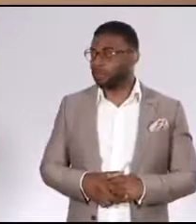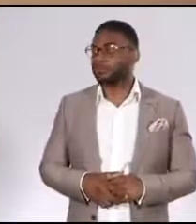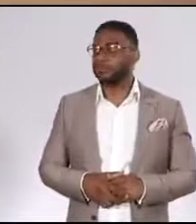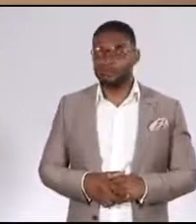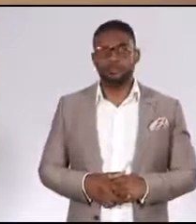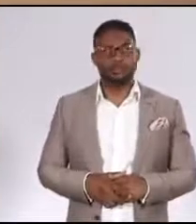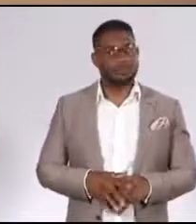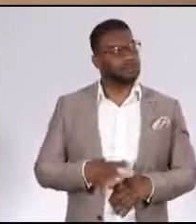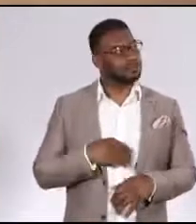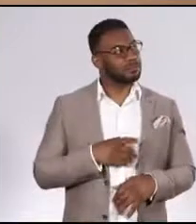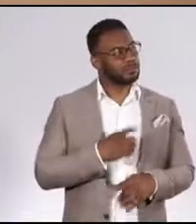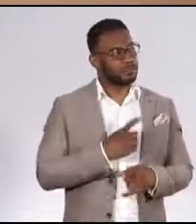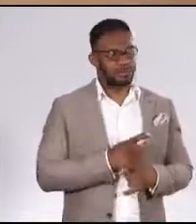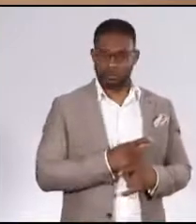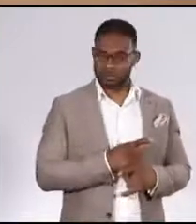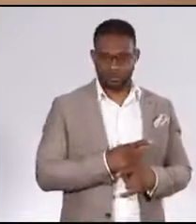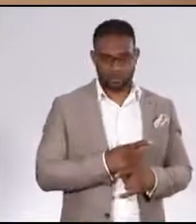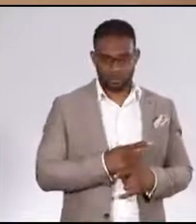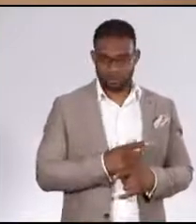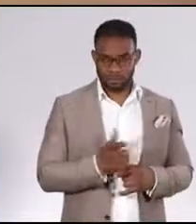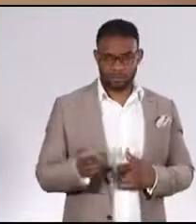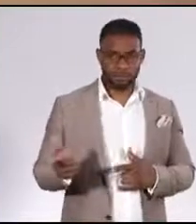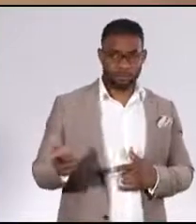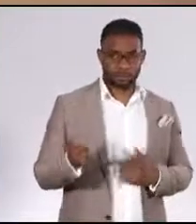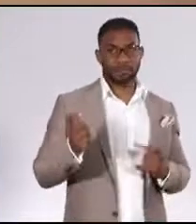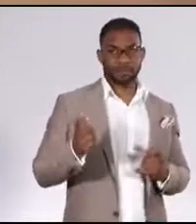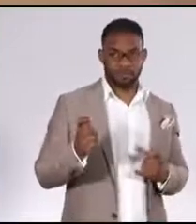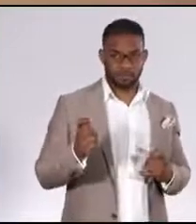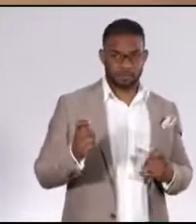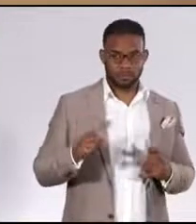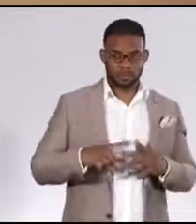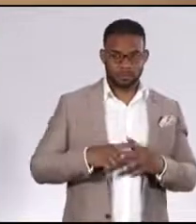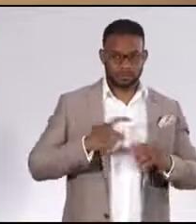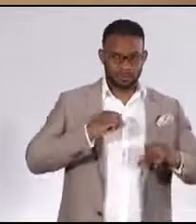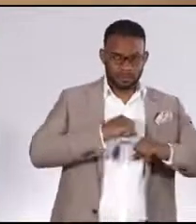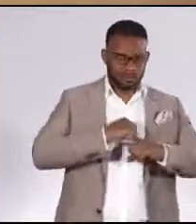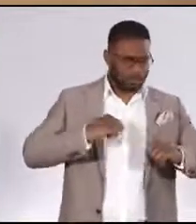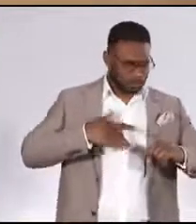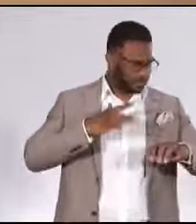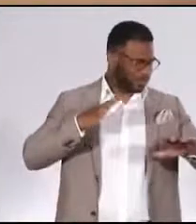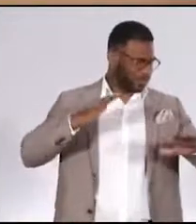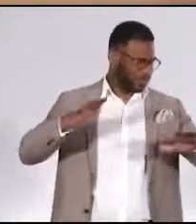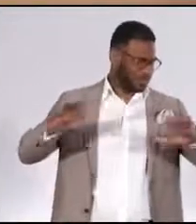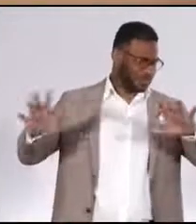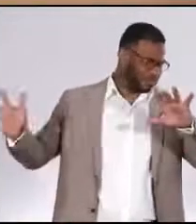And eventually fired the gun. The initial blast felt like it smacked the side of my head.